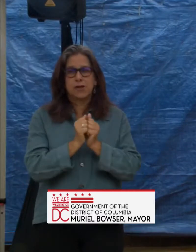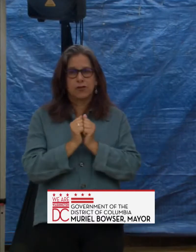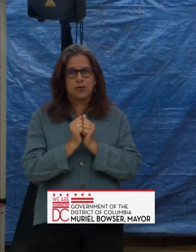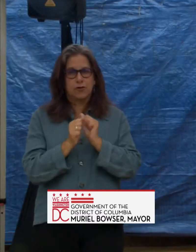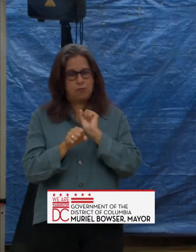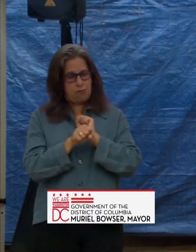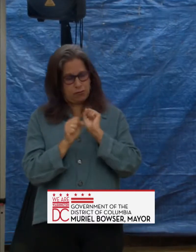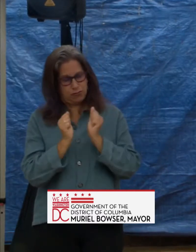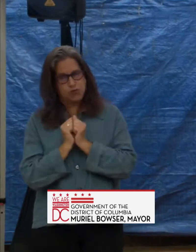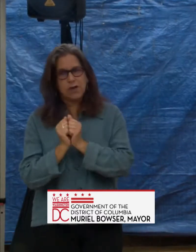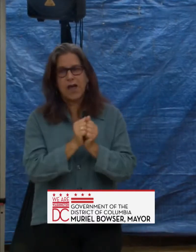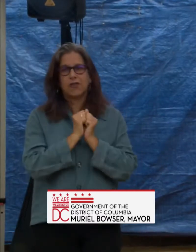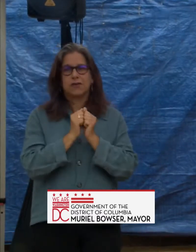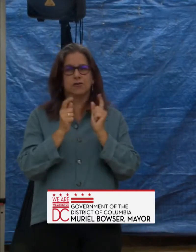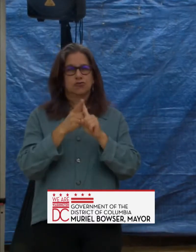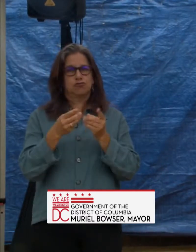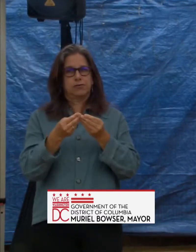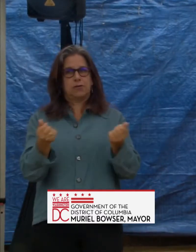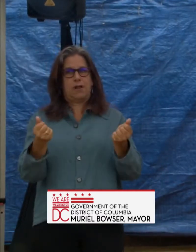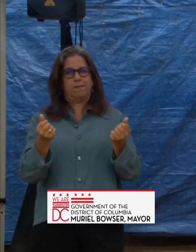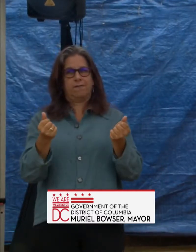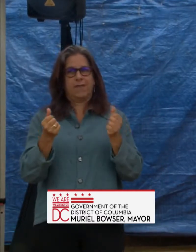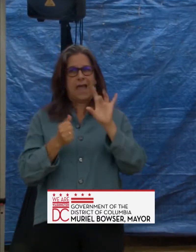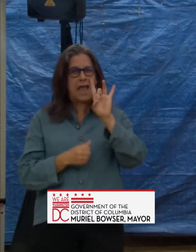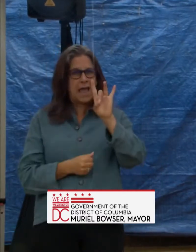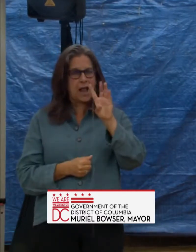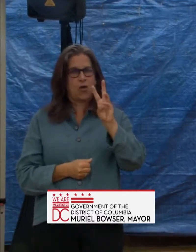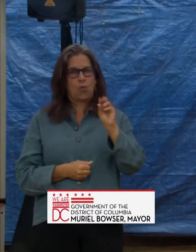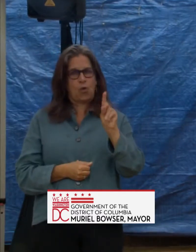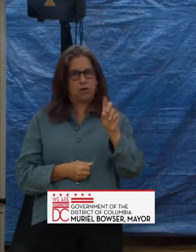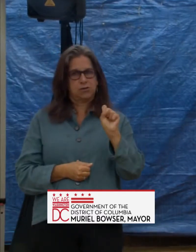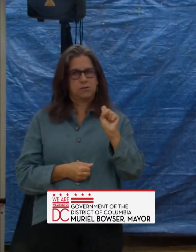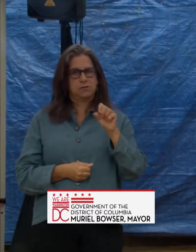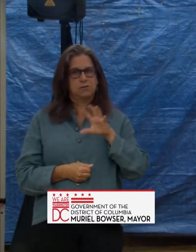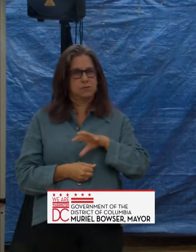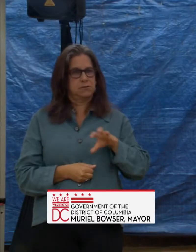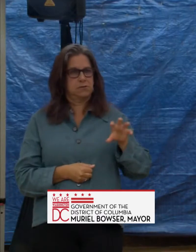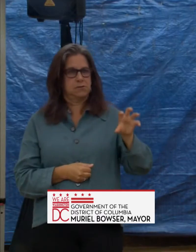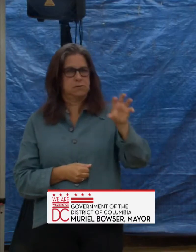OF THE DISTRICT OF COLUMBIA TO ADDRESS THOSE CHALLENGES.